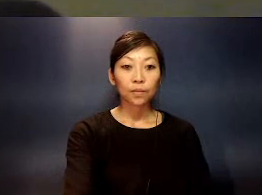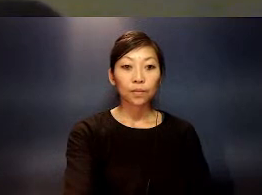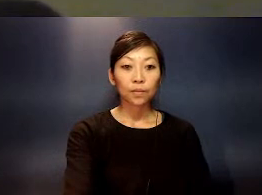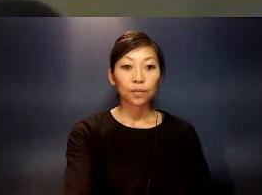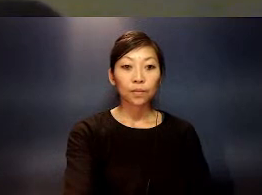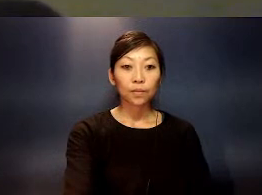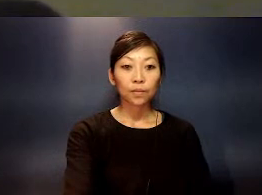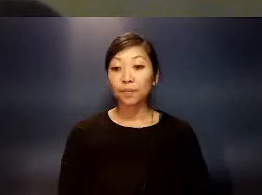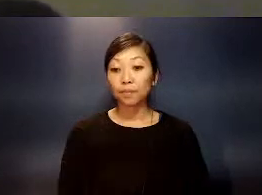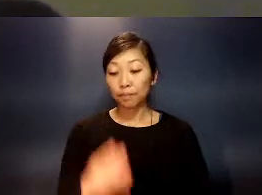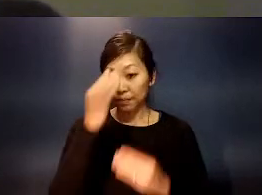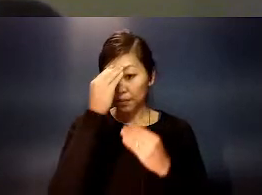THERE'S THE LEVY, THERE'S SOME DEPARTMENTAL OPERATING